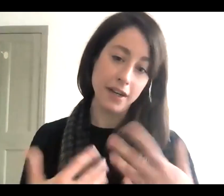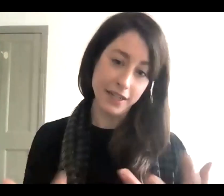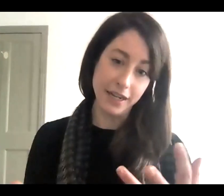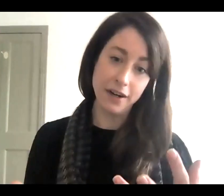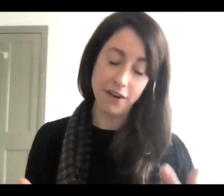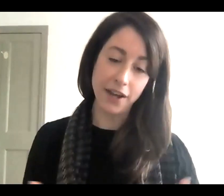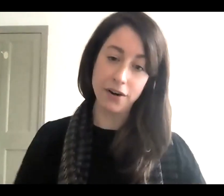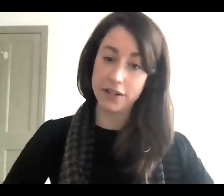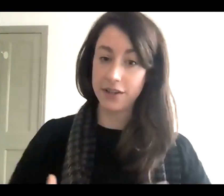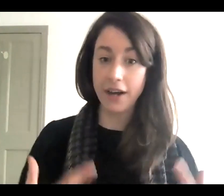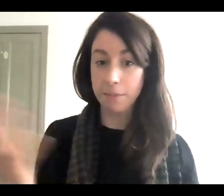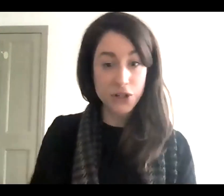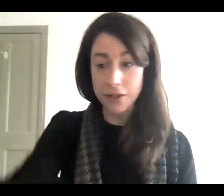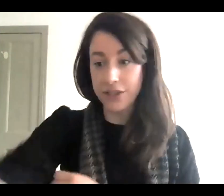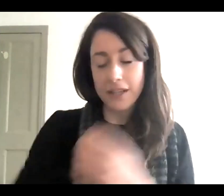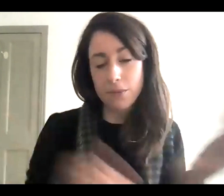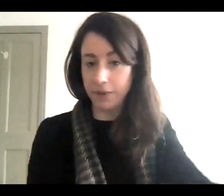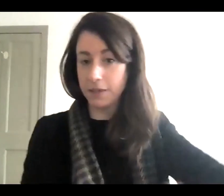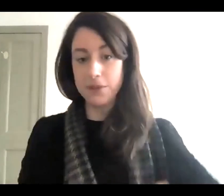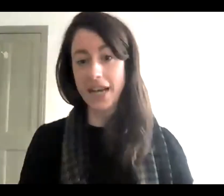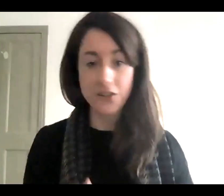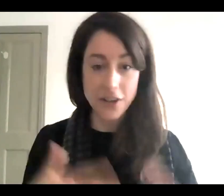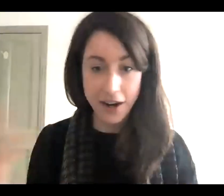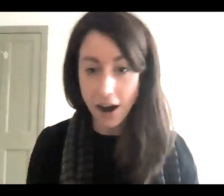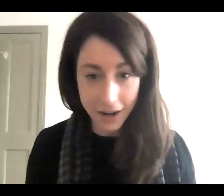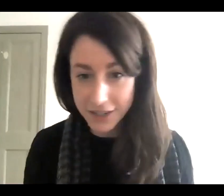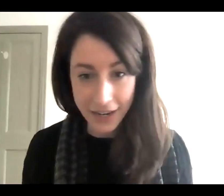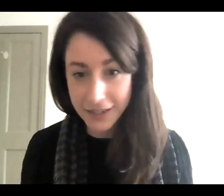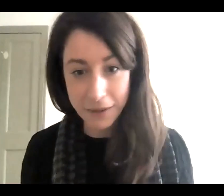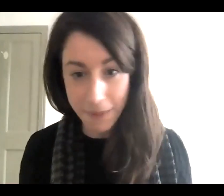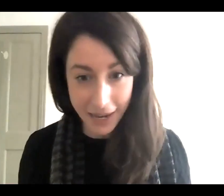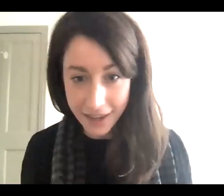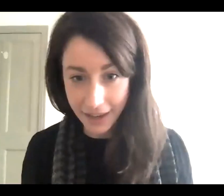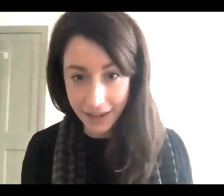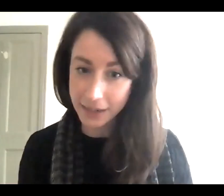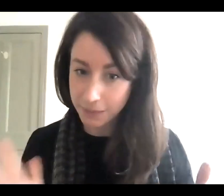idea of like her desire. She, this woman, is potentially an architect in the making except